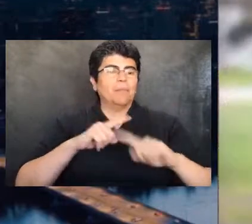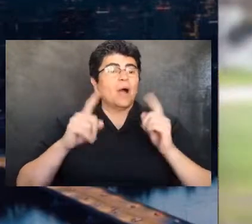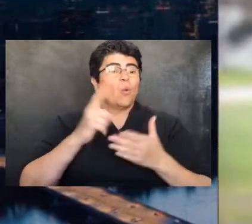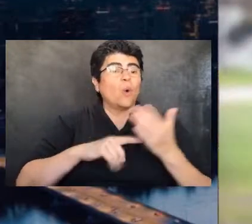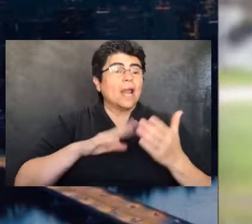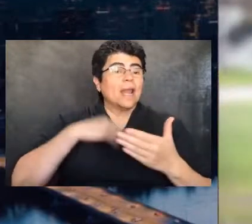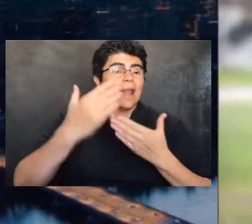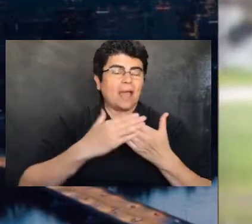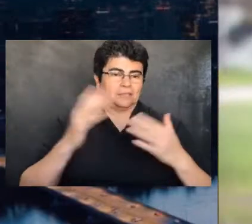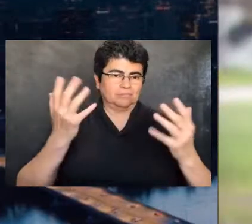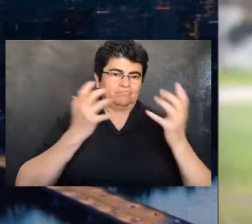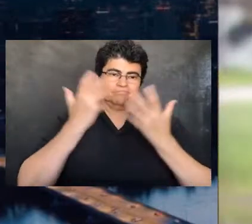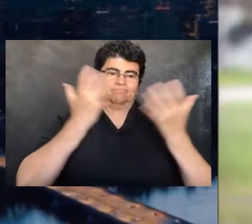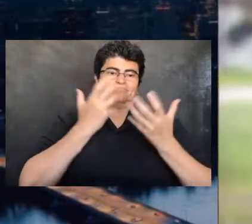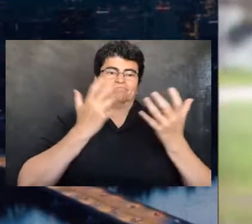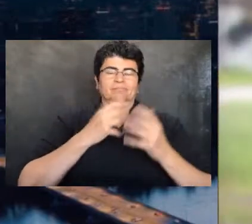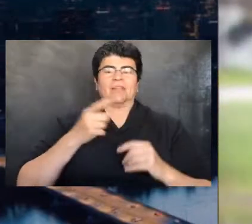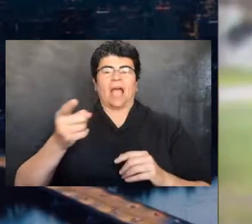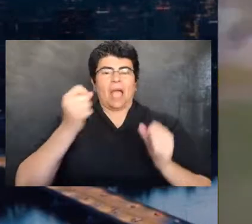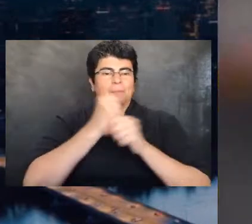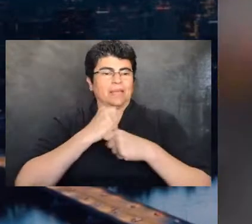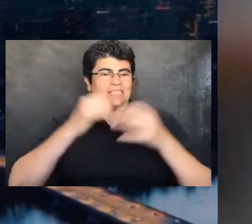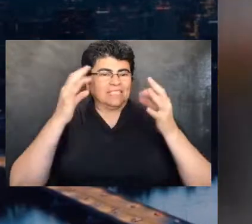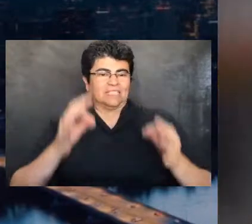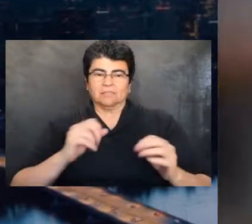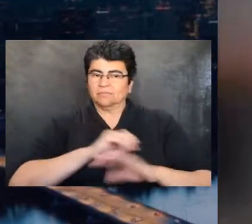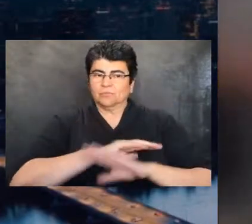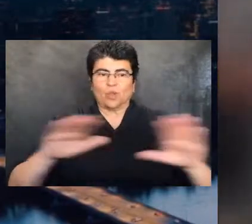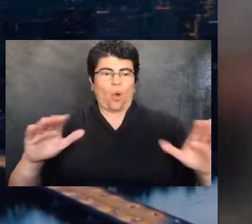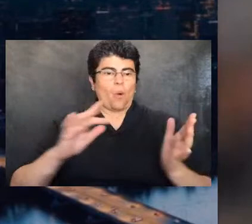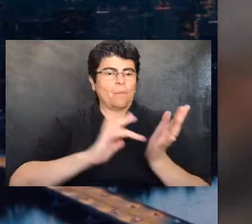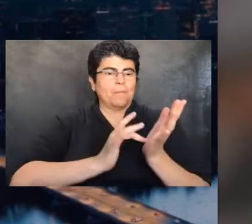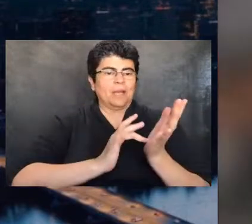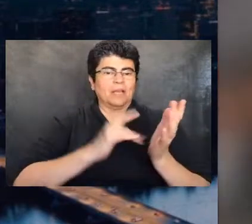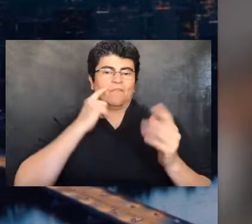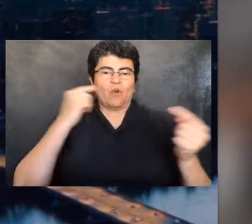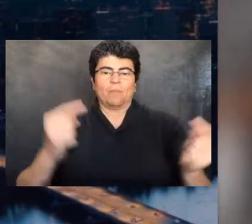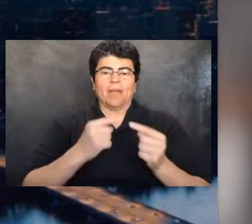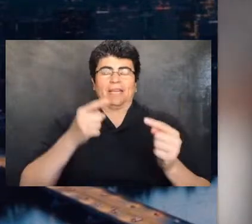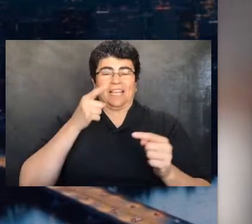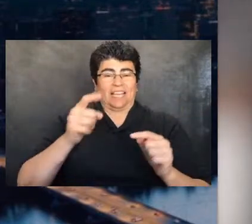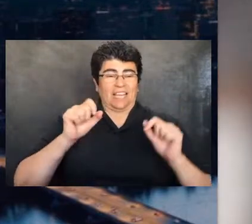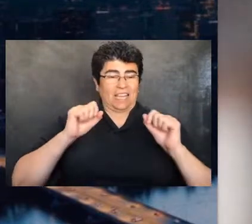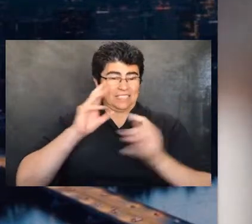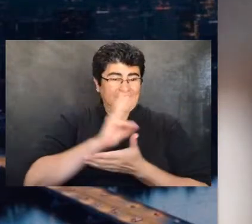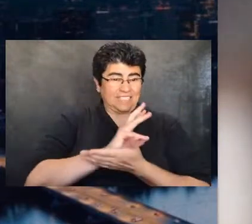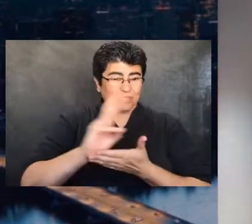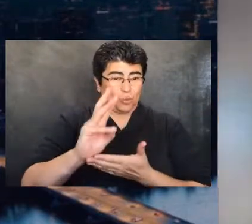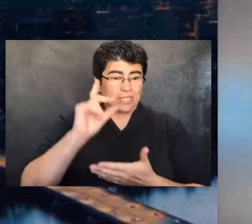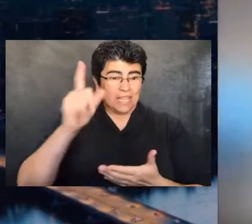I made the decision to not do pain medication. Here he is, working out, six weeks after losing his legs.